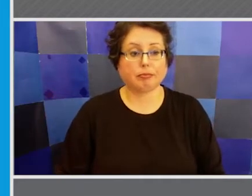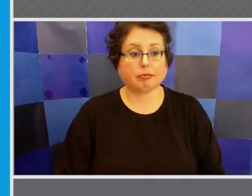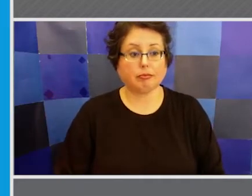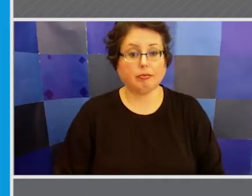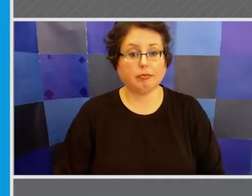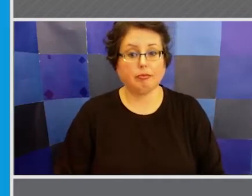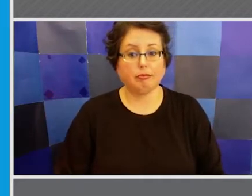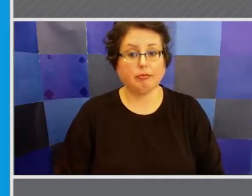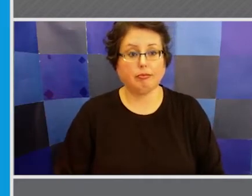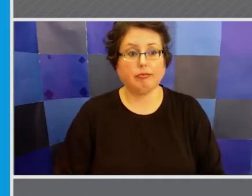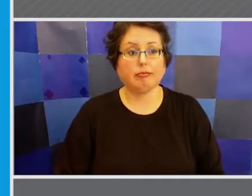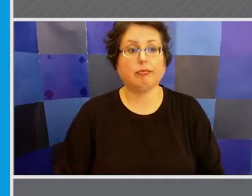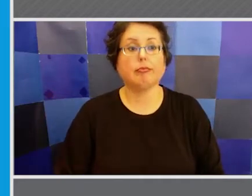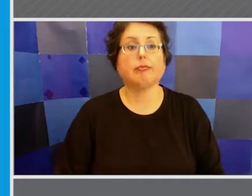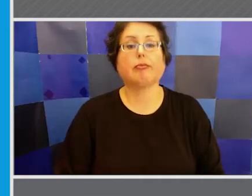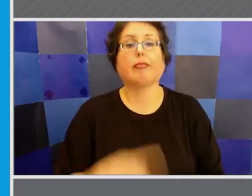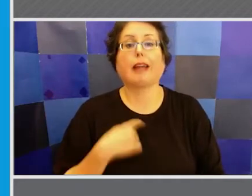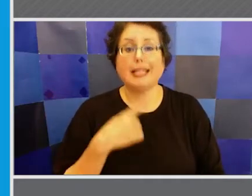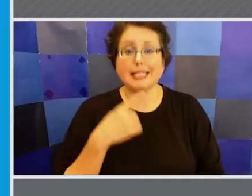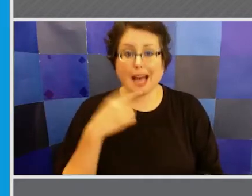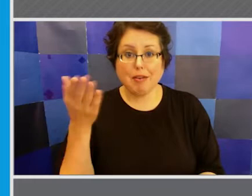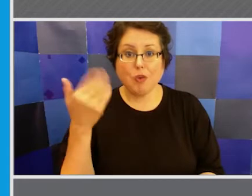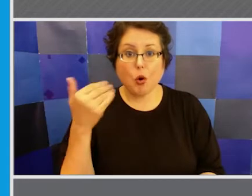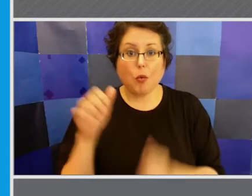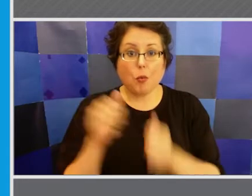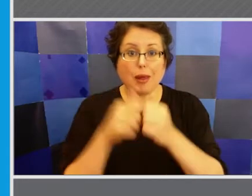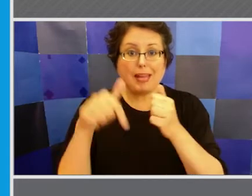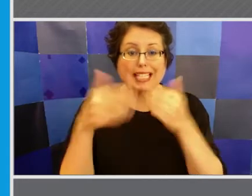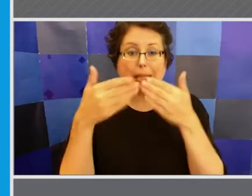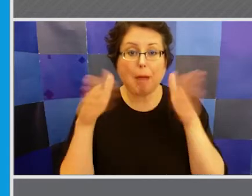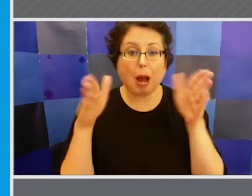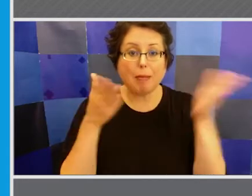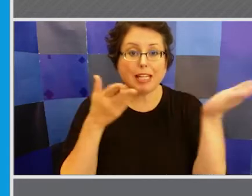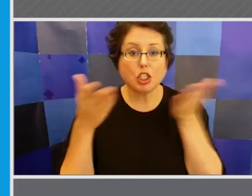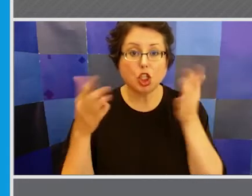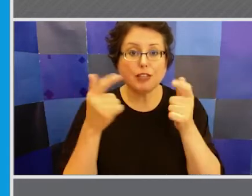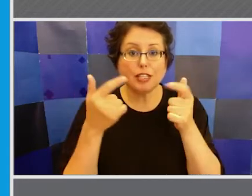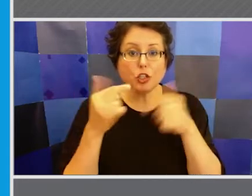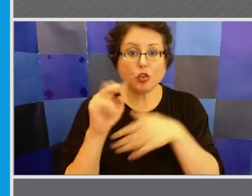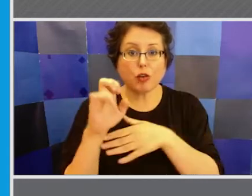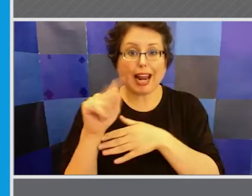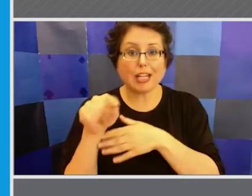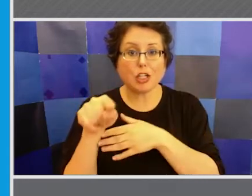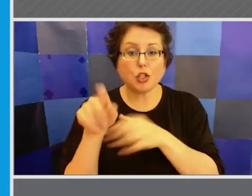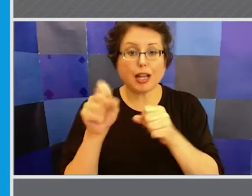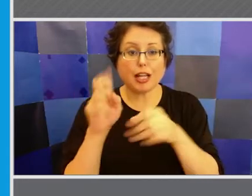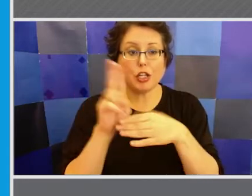So as I said public service grants, you can use them for public services childcare health